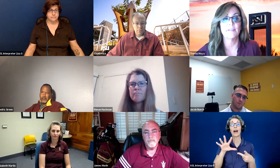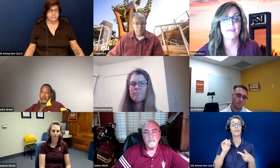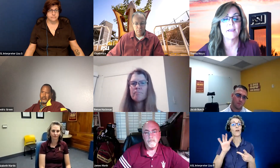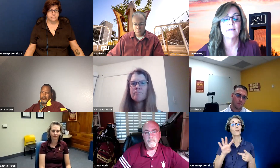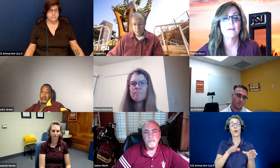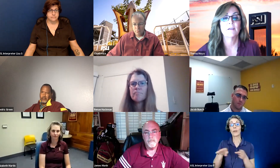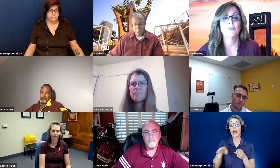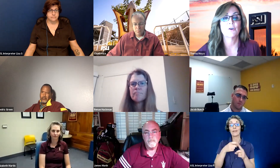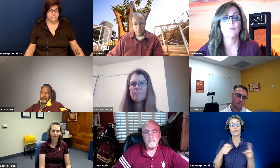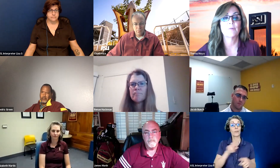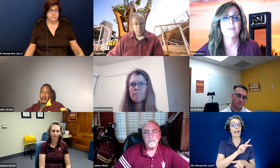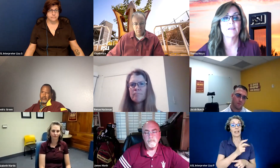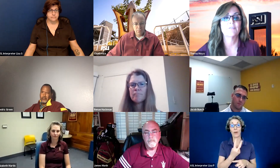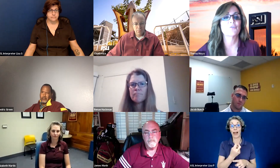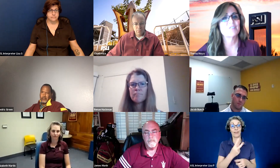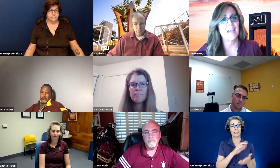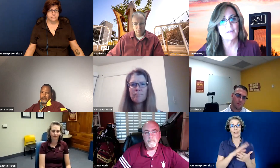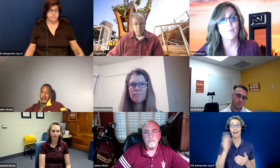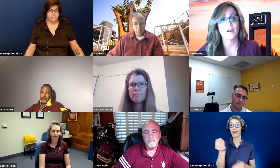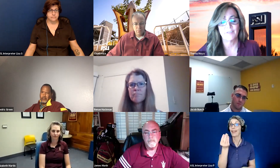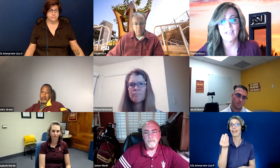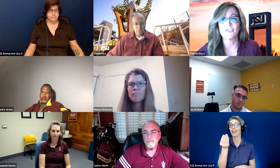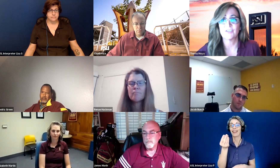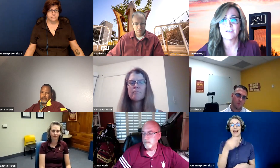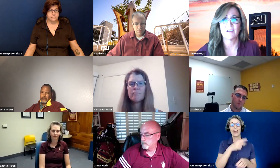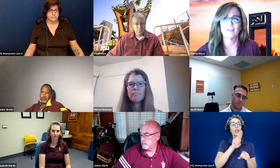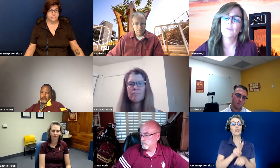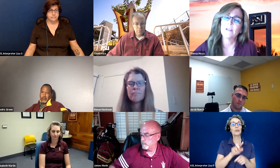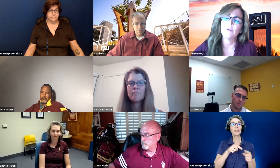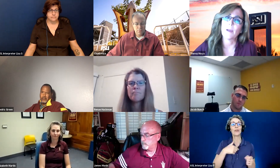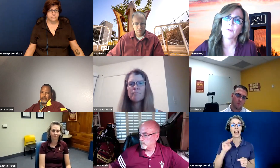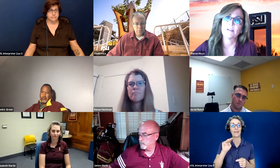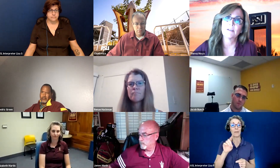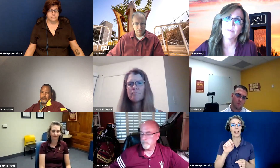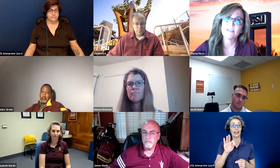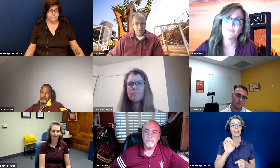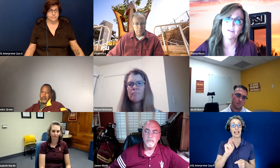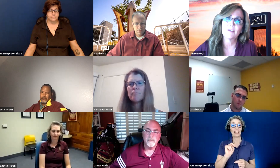And they're used to having modifications done and we operate a little bit differently.